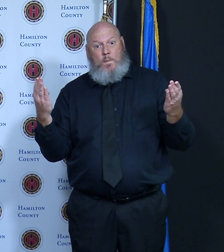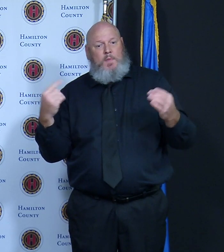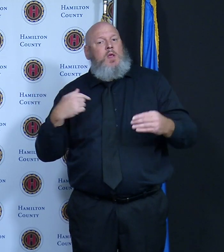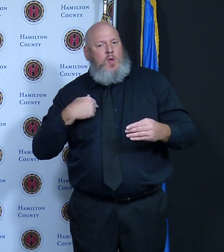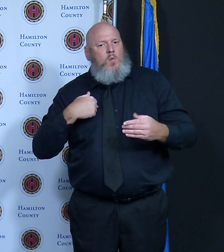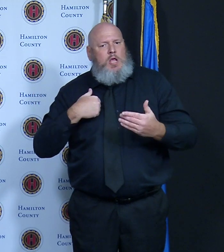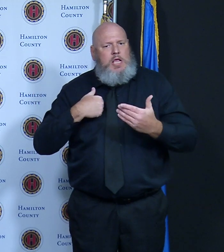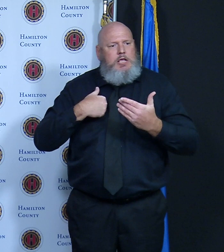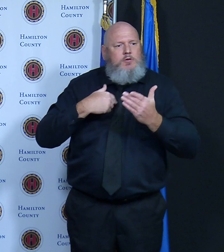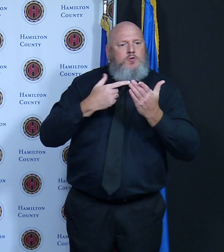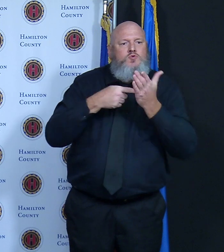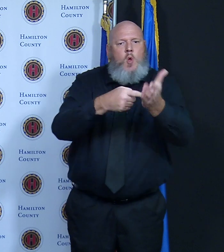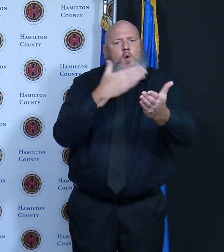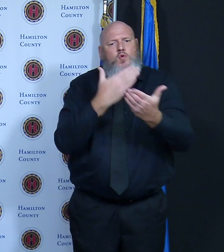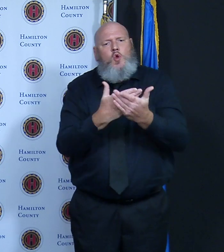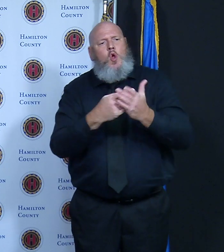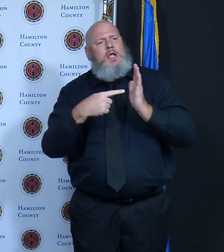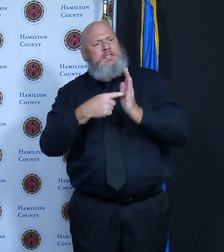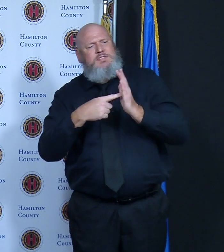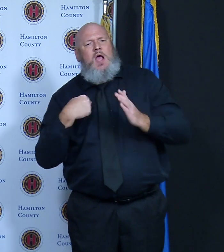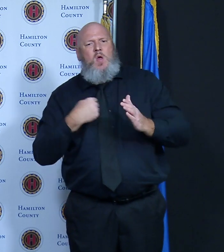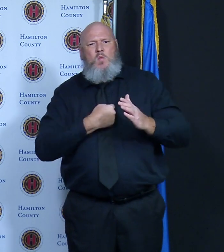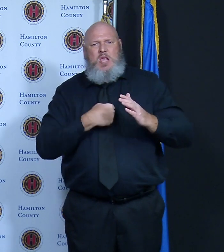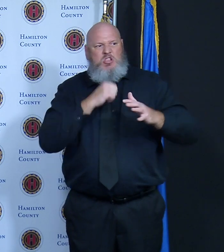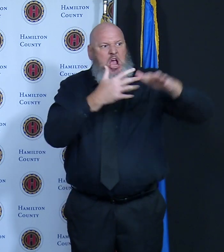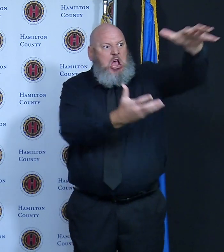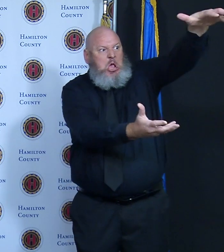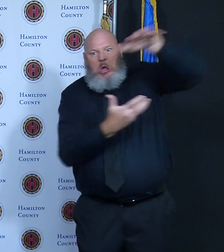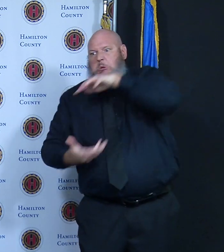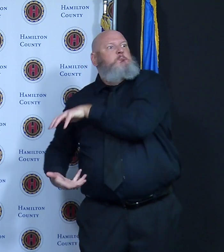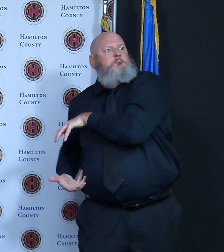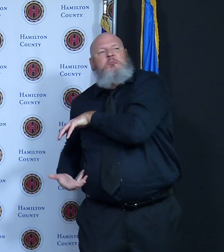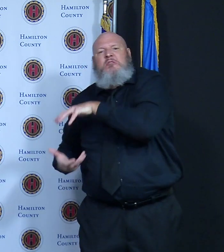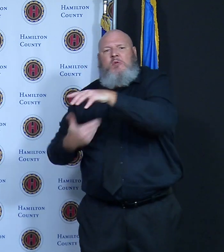tri-state that we try to try to assist that so and our providers in the